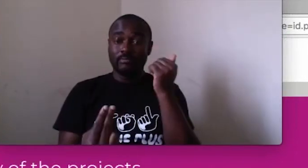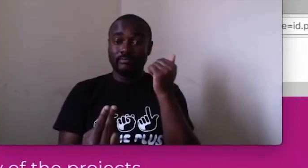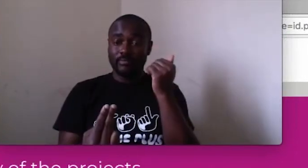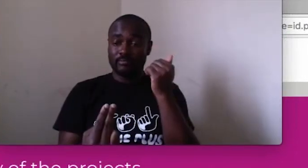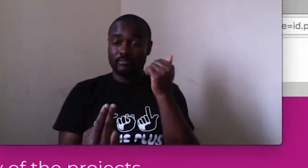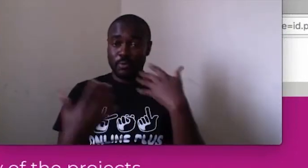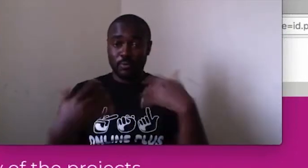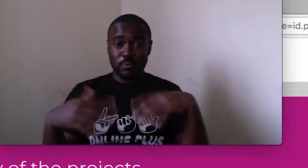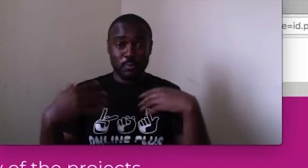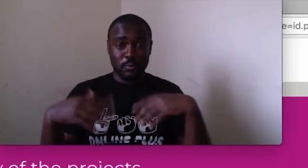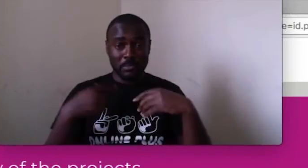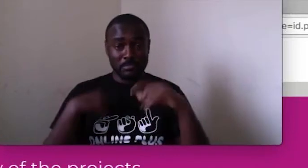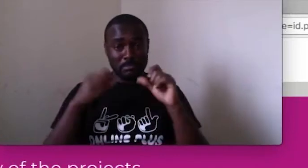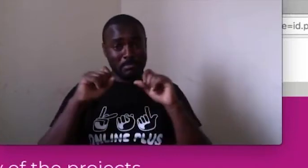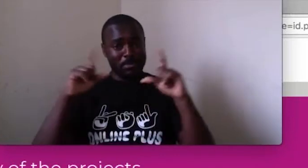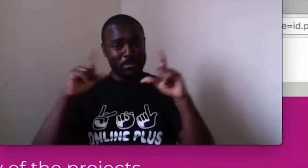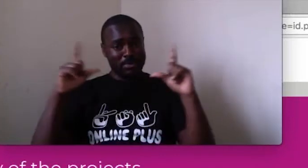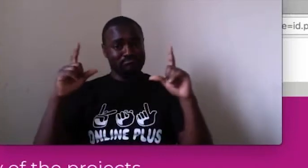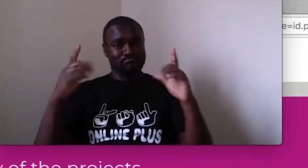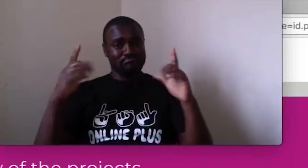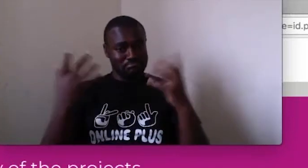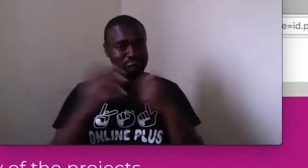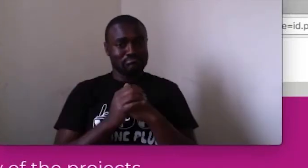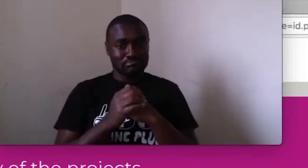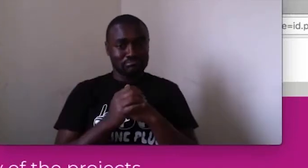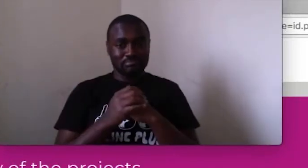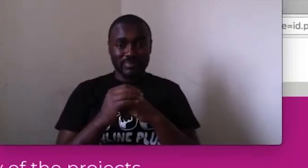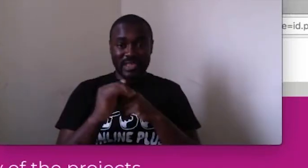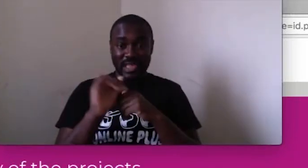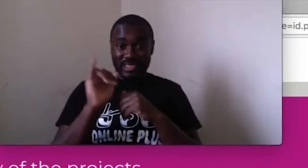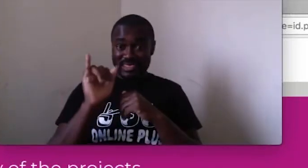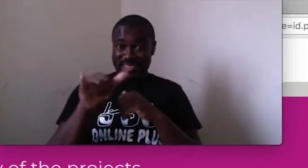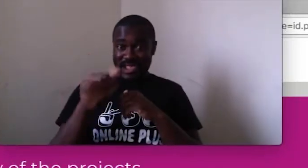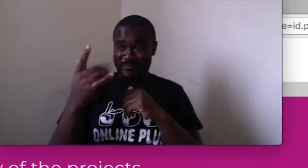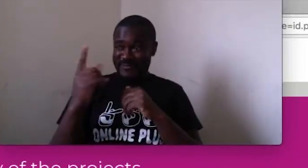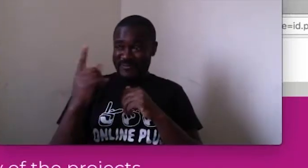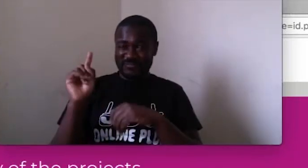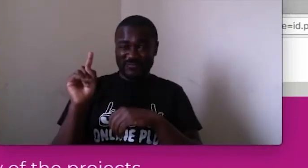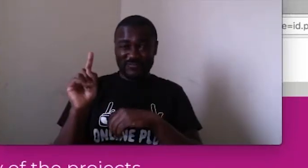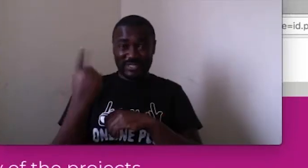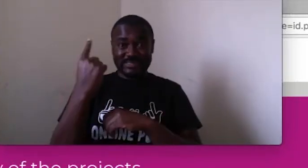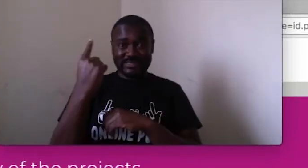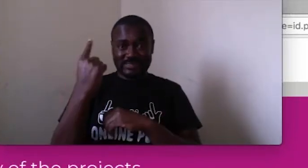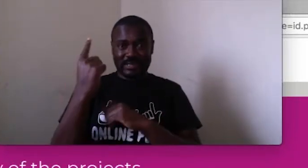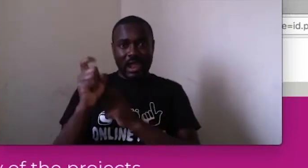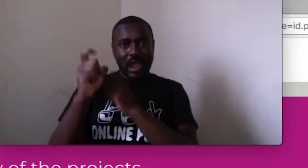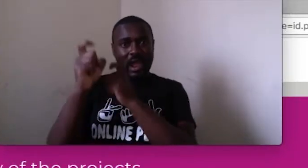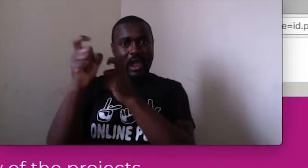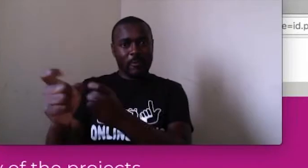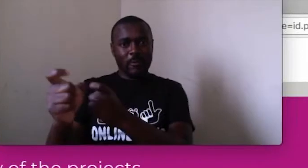When they announced who won the grants I had won both in the individual